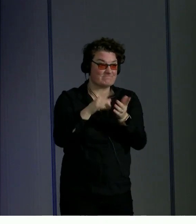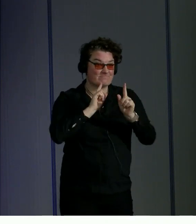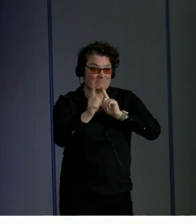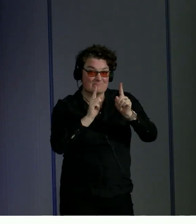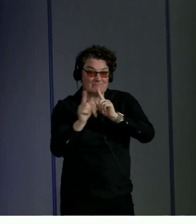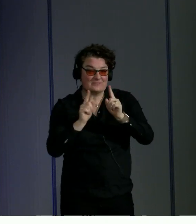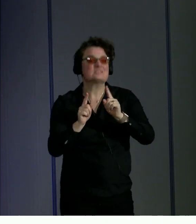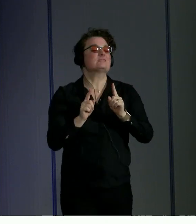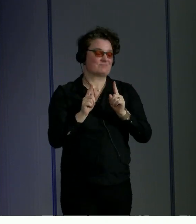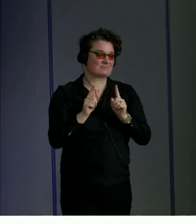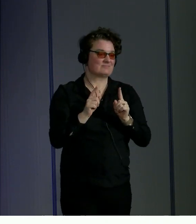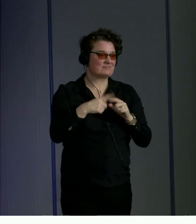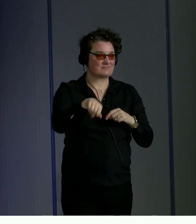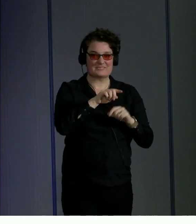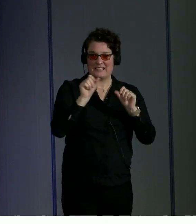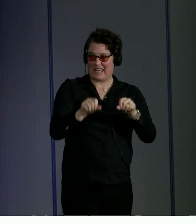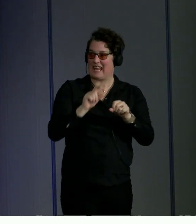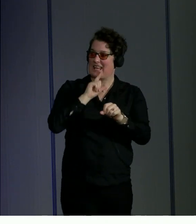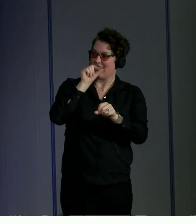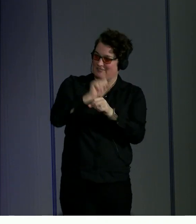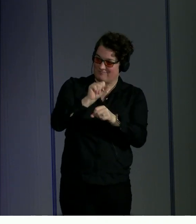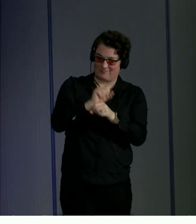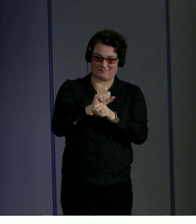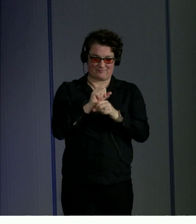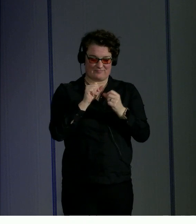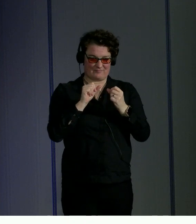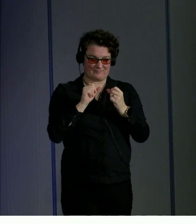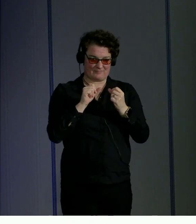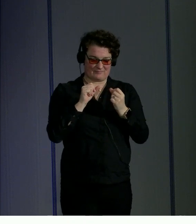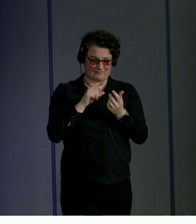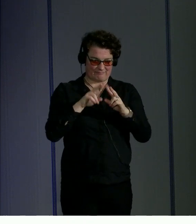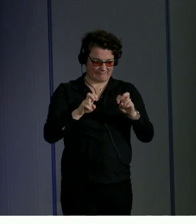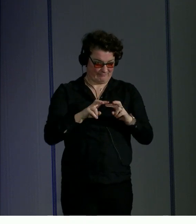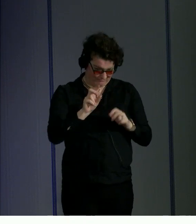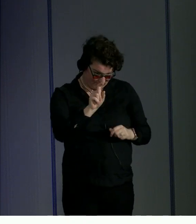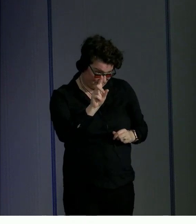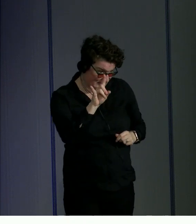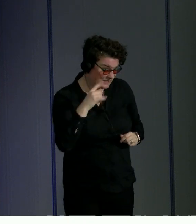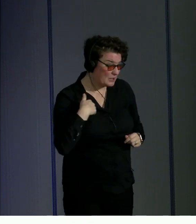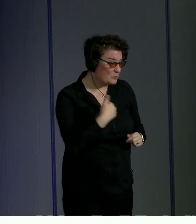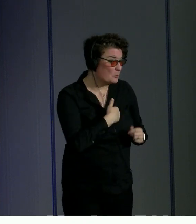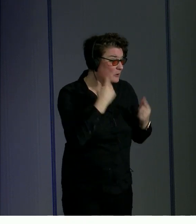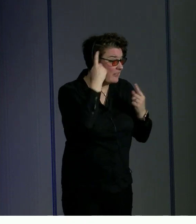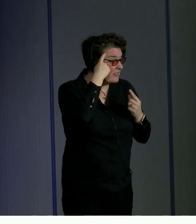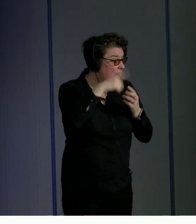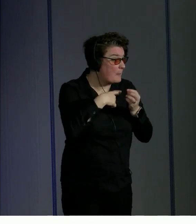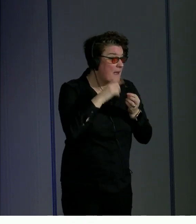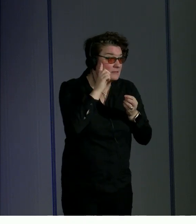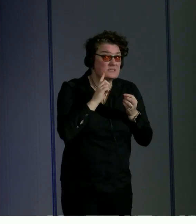can embark upon, oh, have we considered somebody who's deaf and blind? Have we considered who